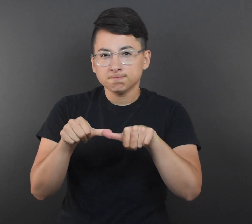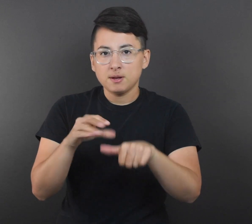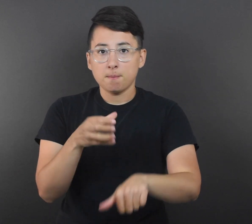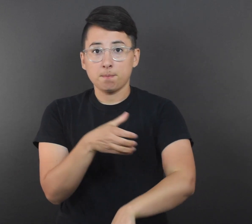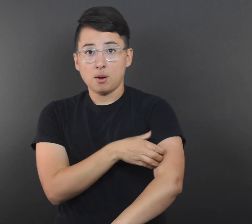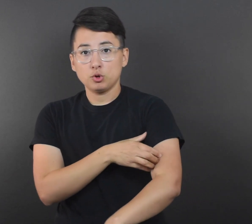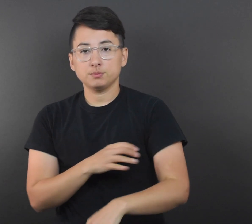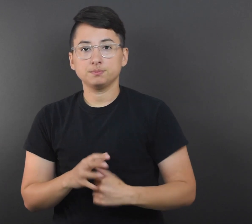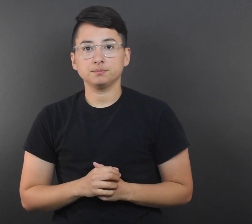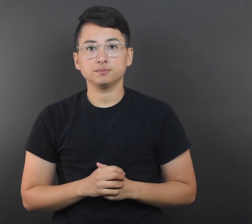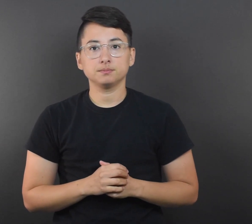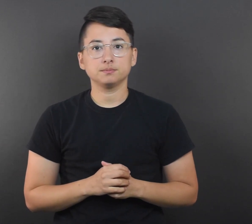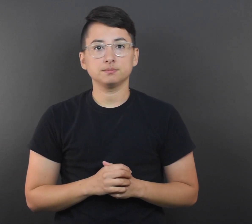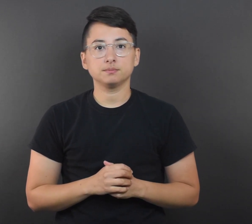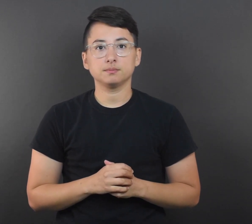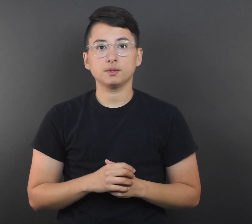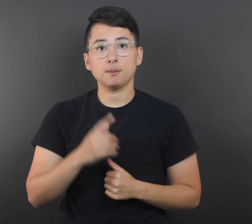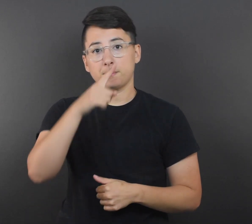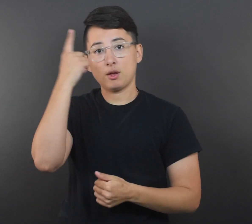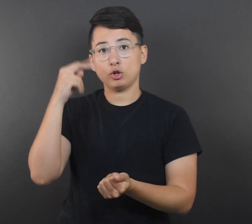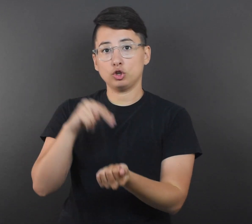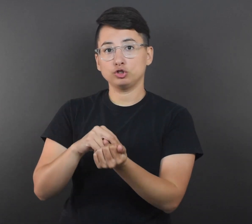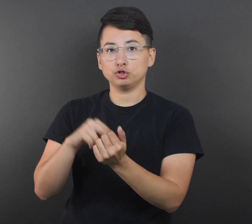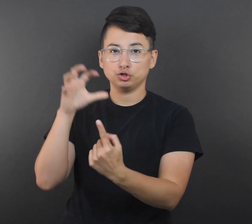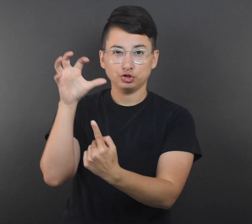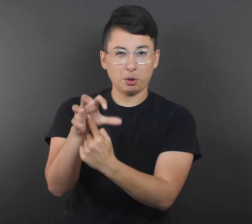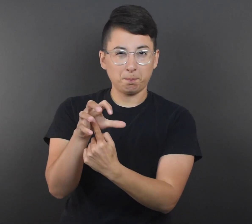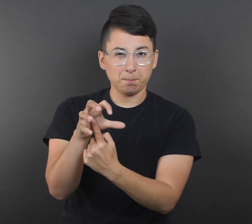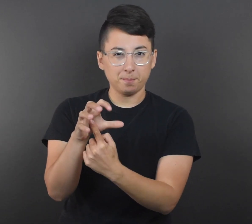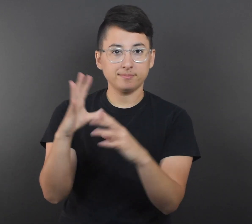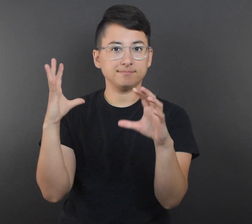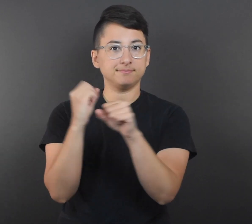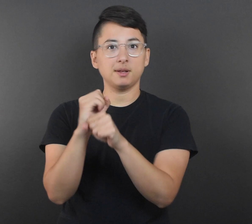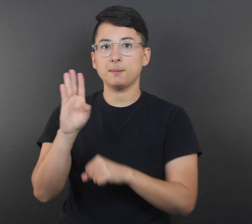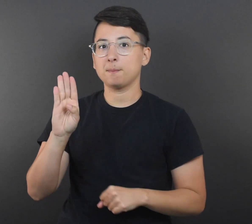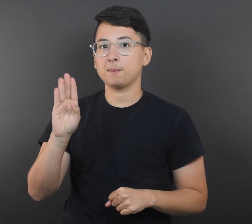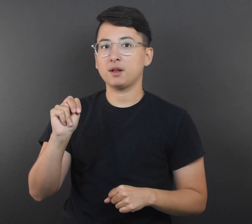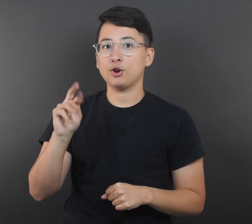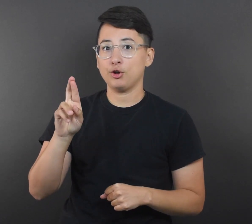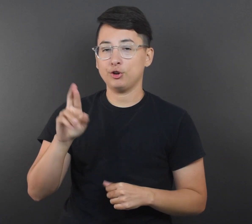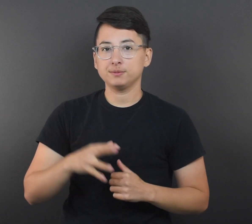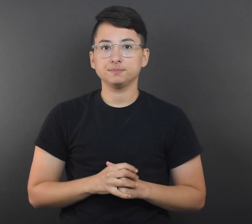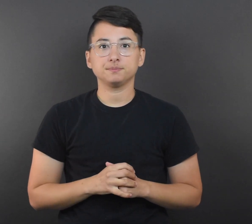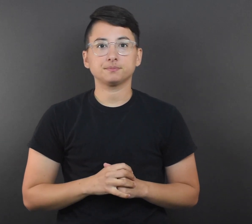A Minnesota Story of Resiliency and Power: Black Nurses Rock